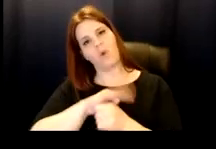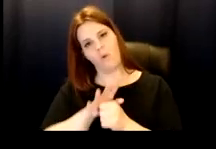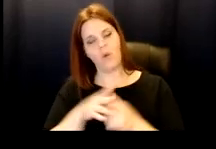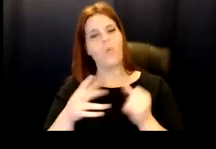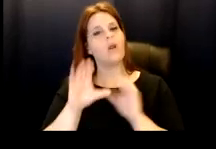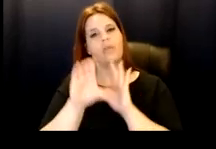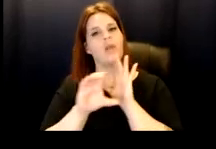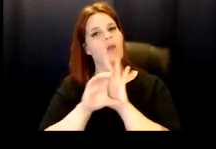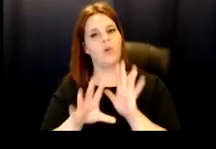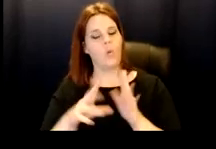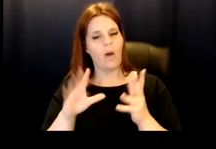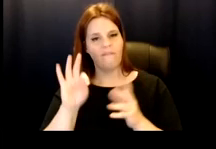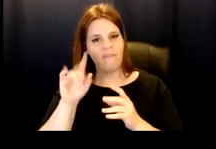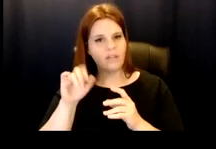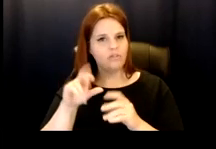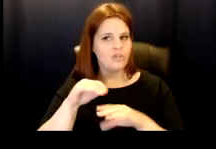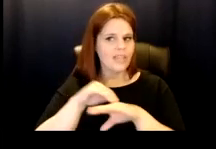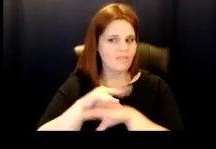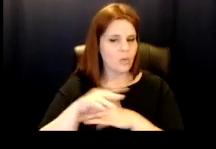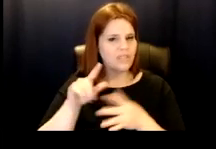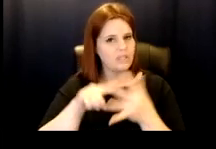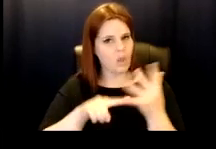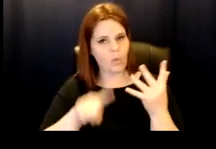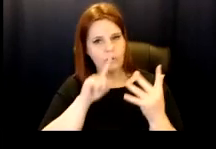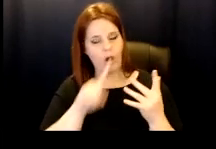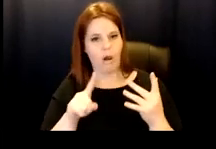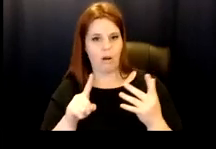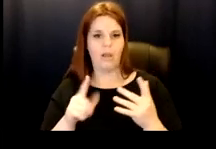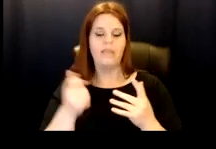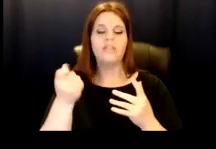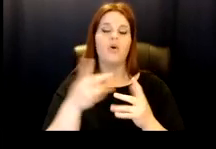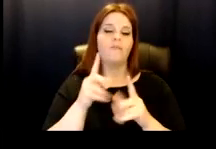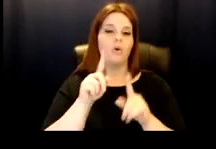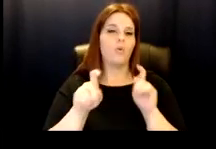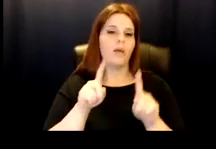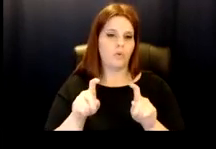and what factors influence those outcomes. These are just a few questions where more